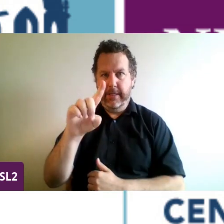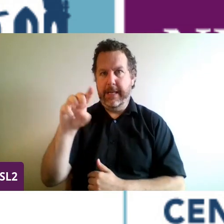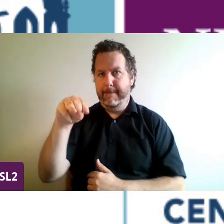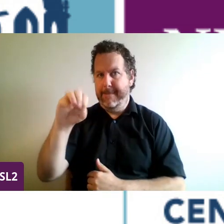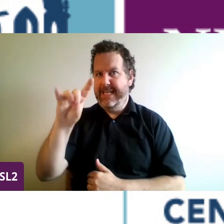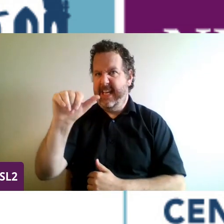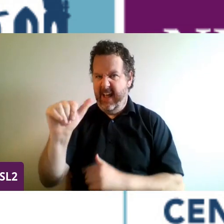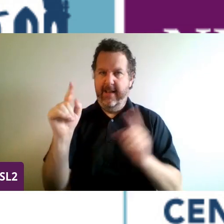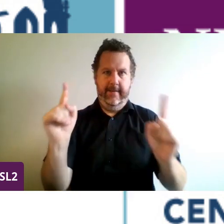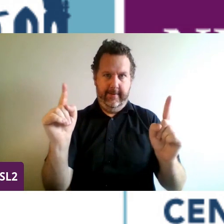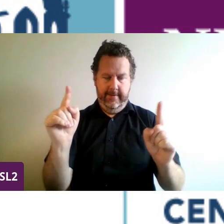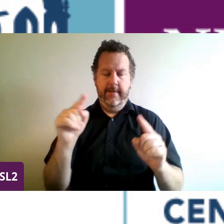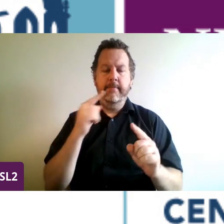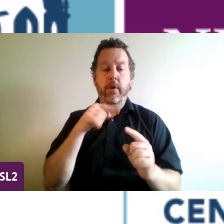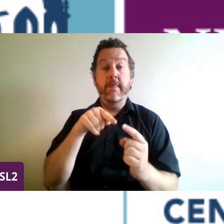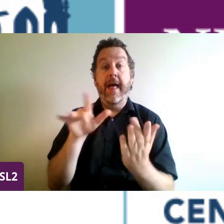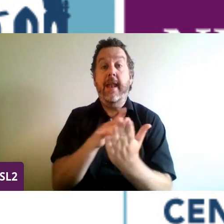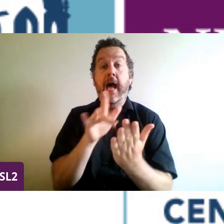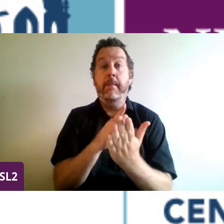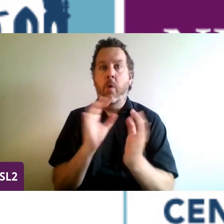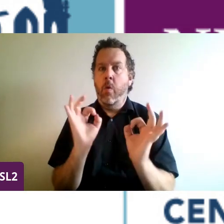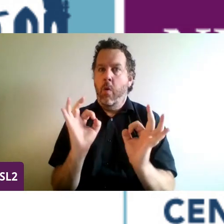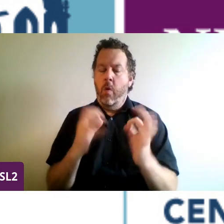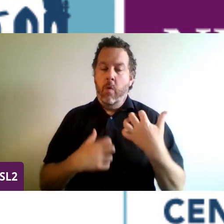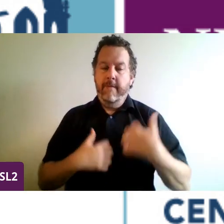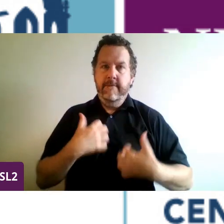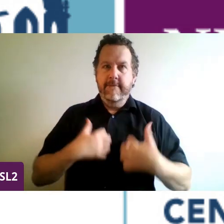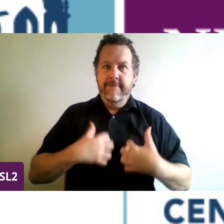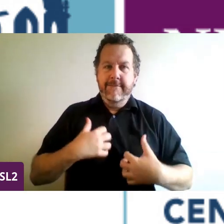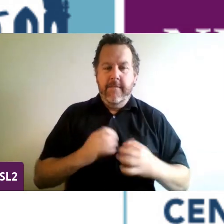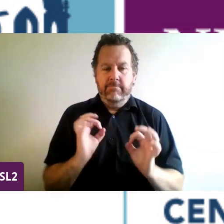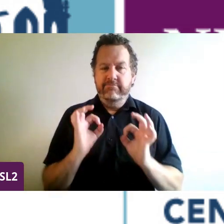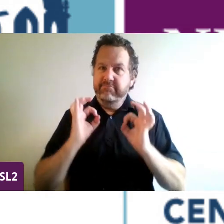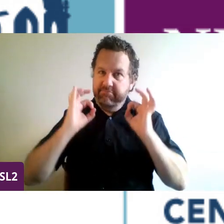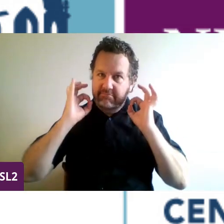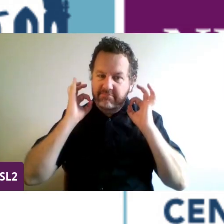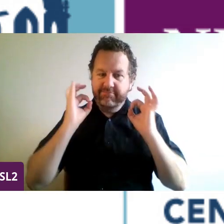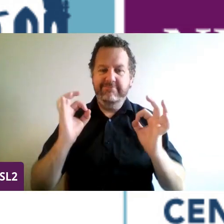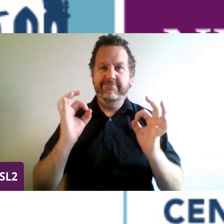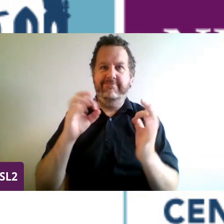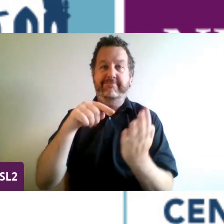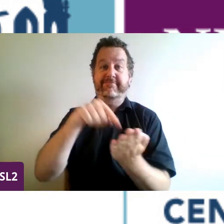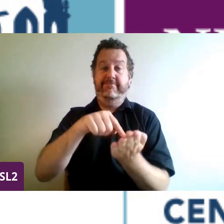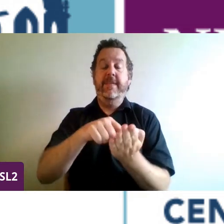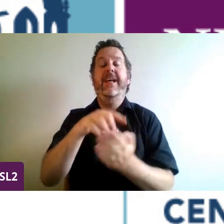It is an app that creates a second screen experience.